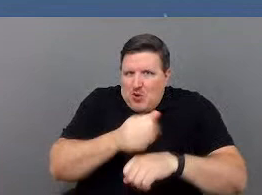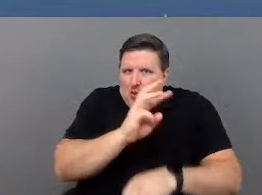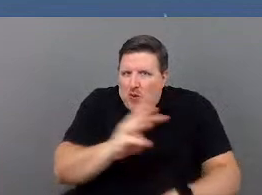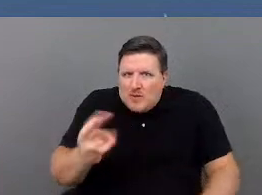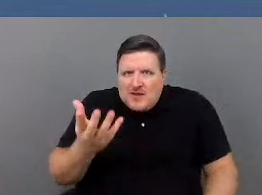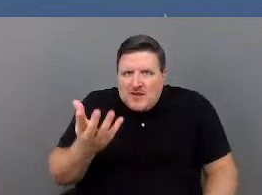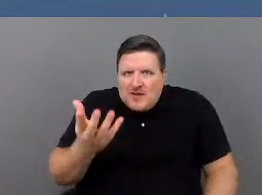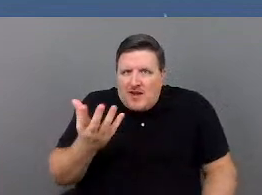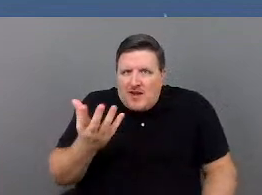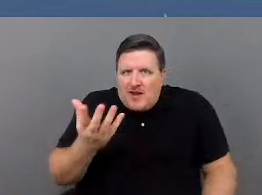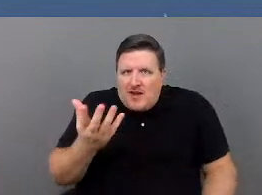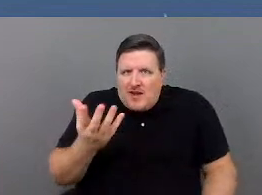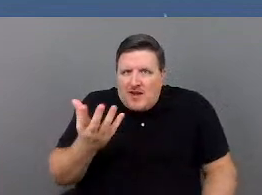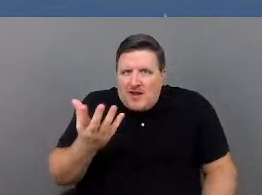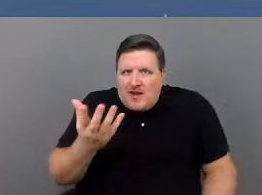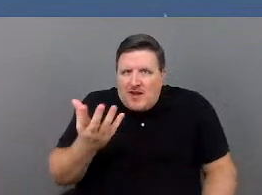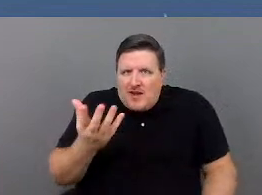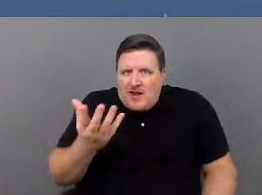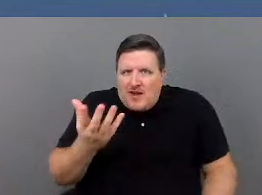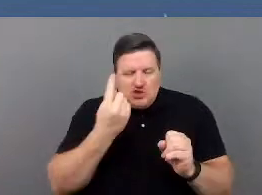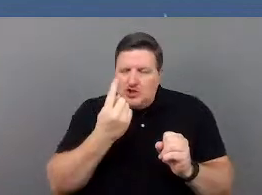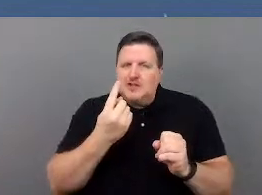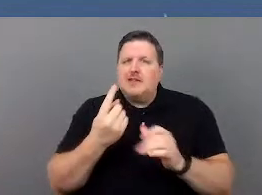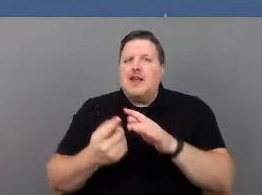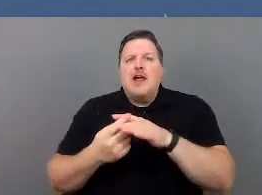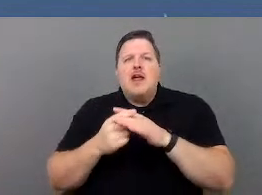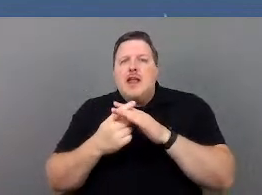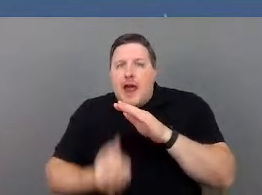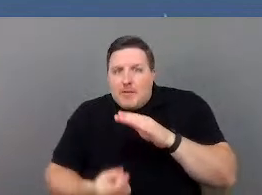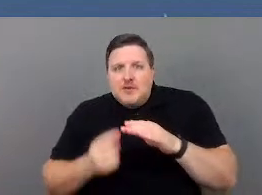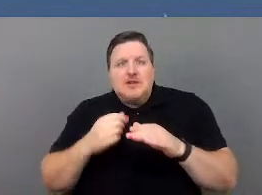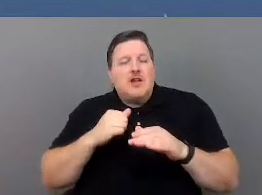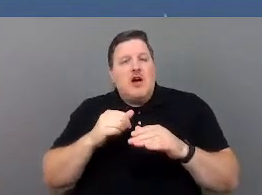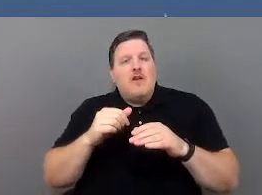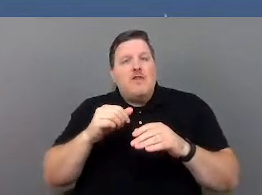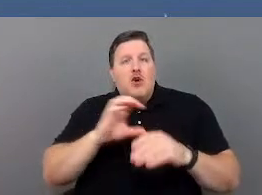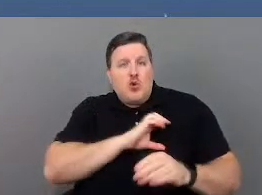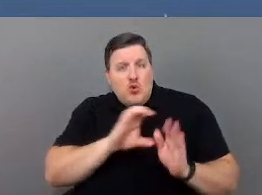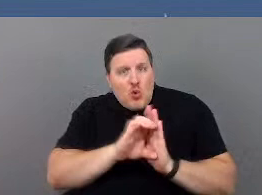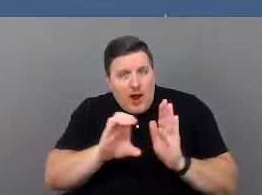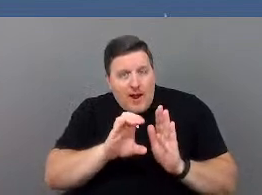WEBSITE, PUBLIC SAFETY IS NOT JUST THE ABSENCE OF CRIME, IT IS THE PRESENCE OF JUSTICE. THANK YOU AGAIN FOR YOUR TIME. ≫ COUNCIL PRESIDENT BENDER: THANK YOU.